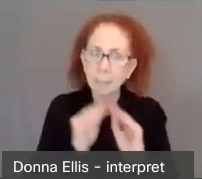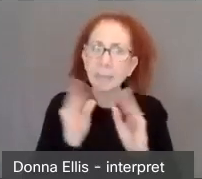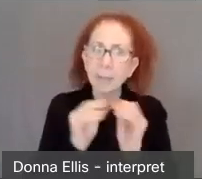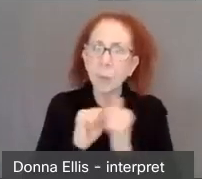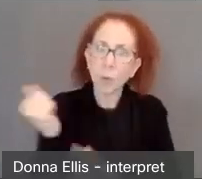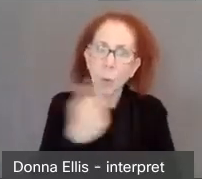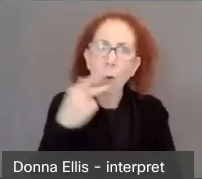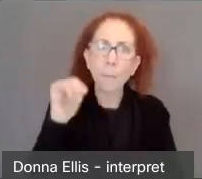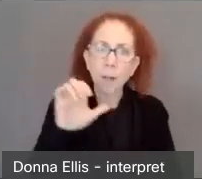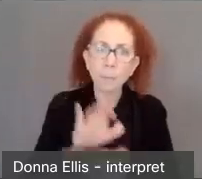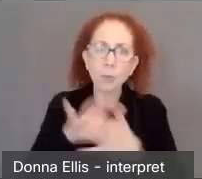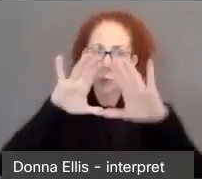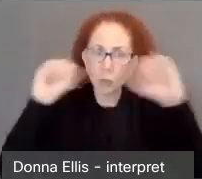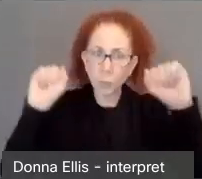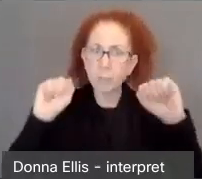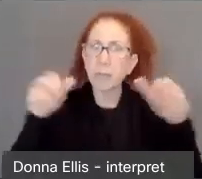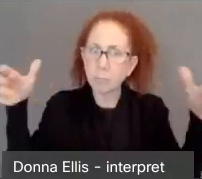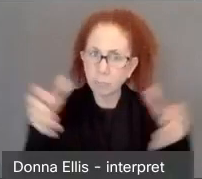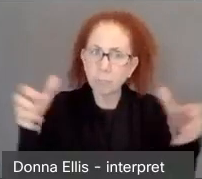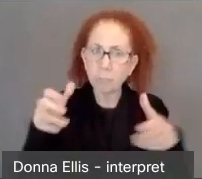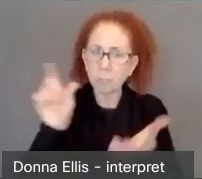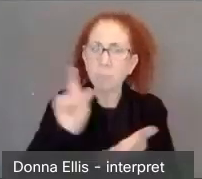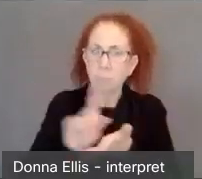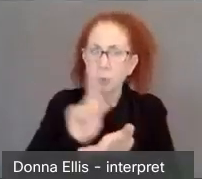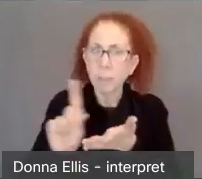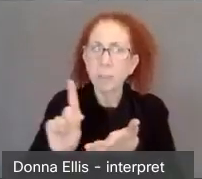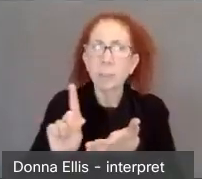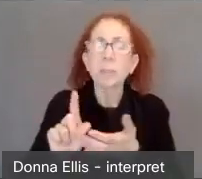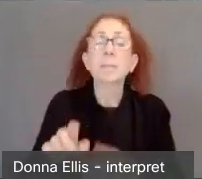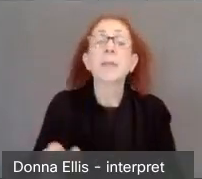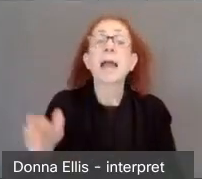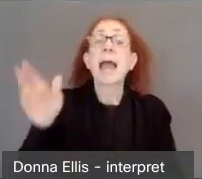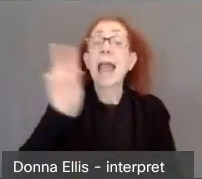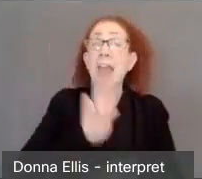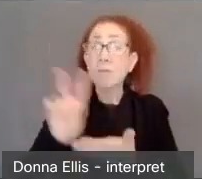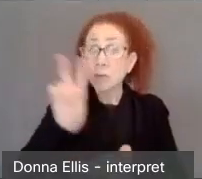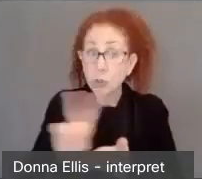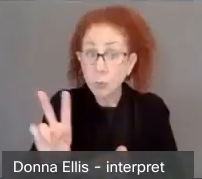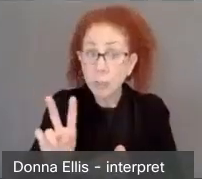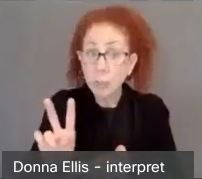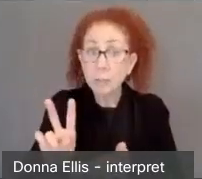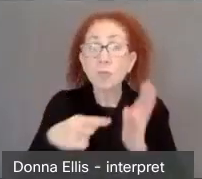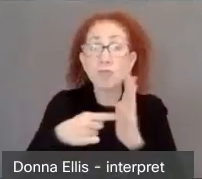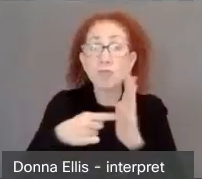superintendents and we meet about every two weeks with representatives from private schools